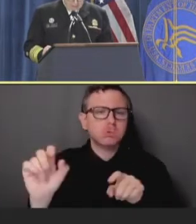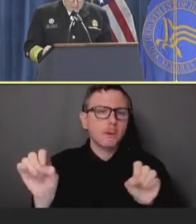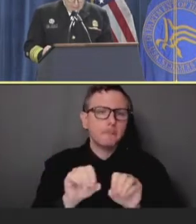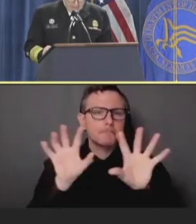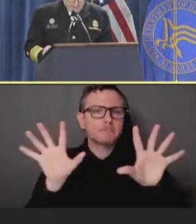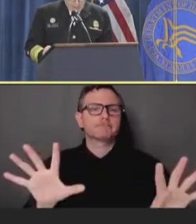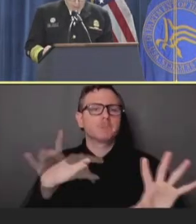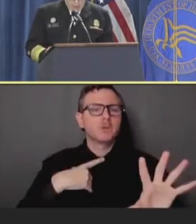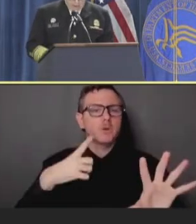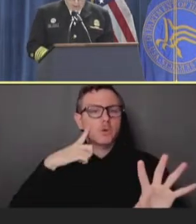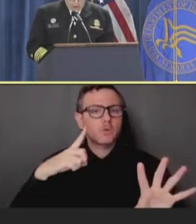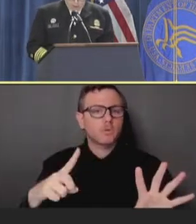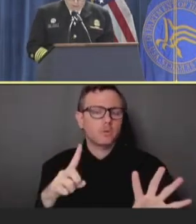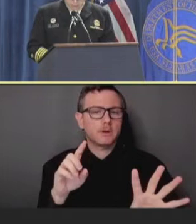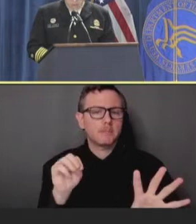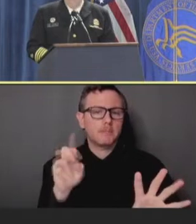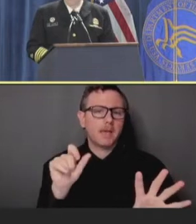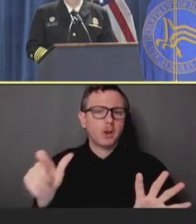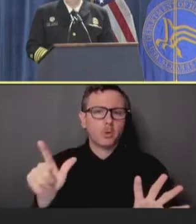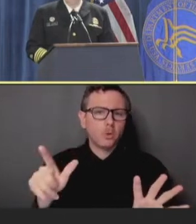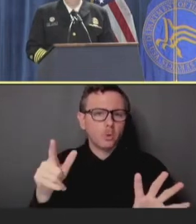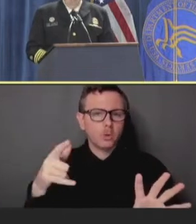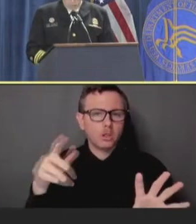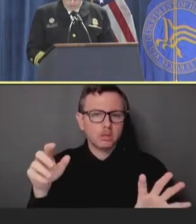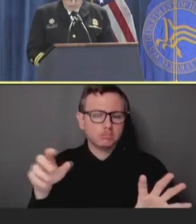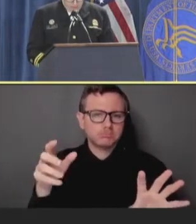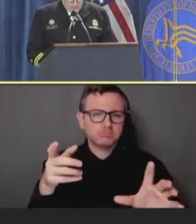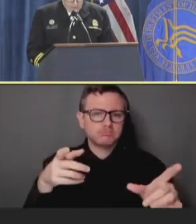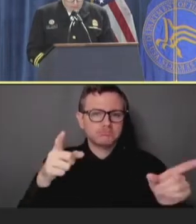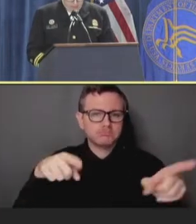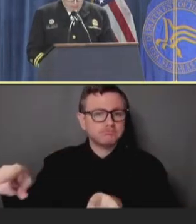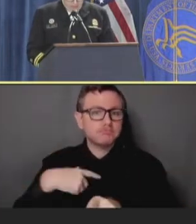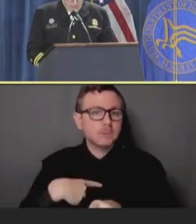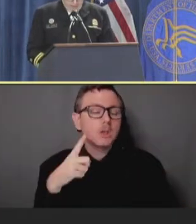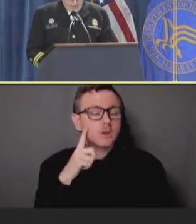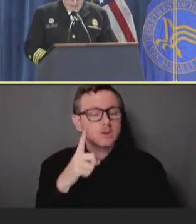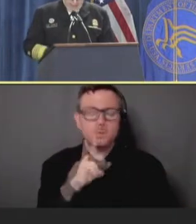Today's date marks the start of the fall in the northern hemisphere.